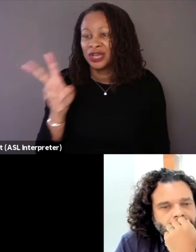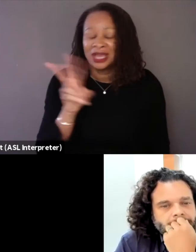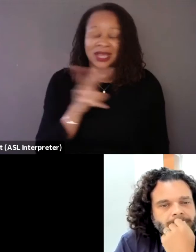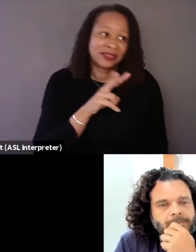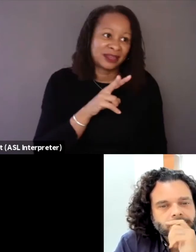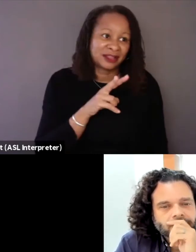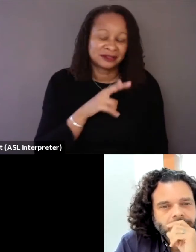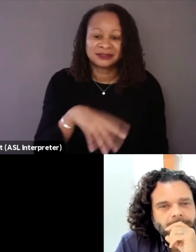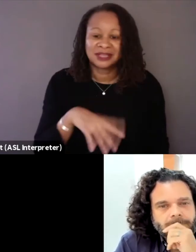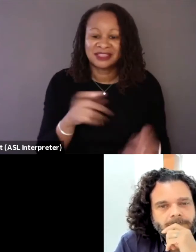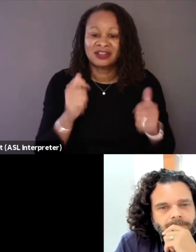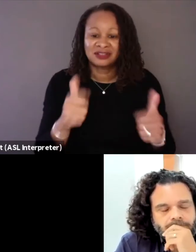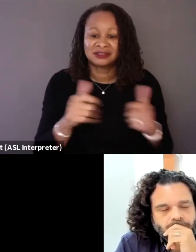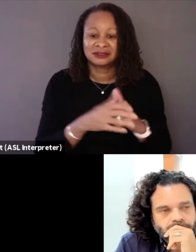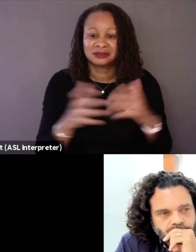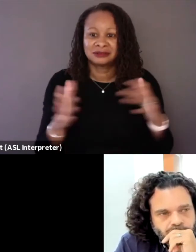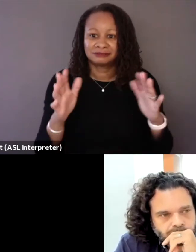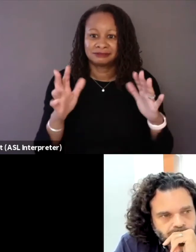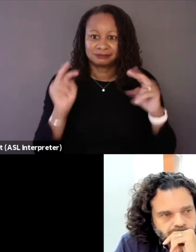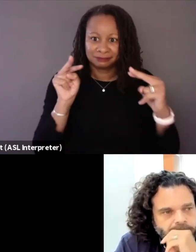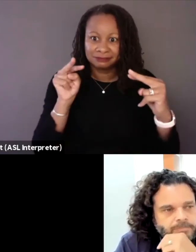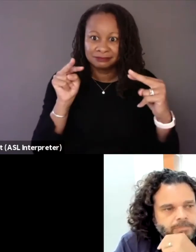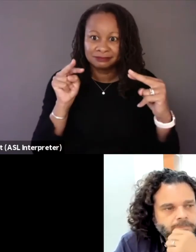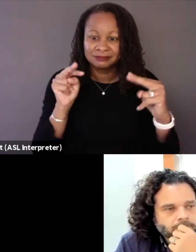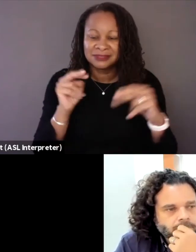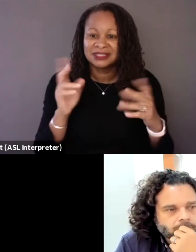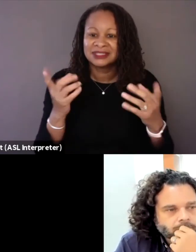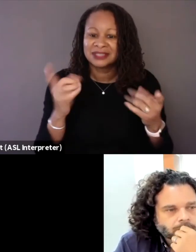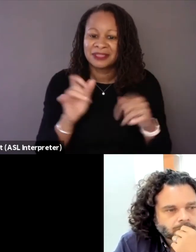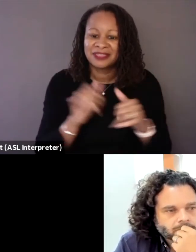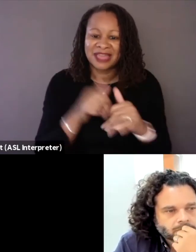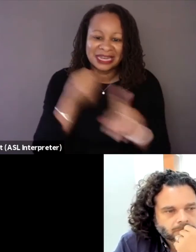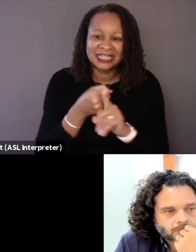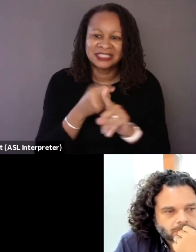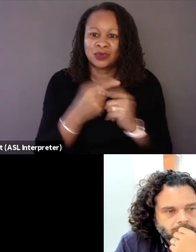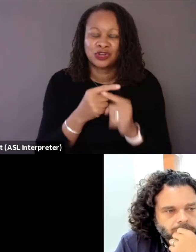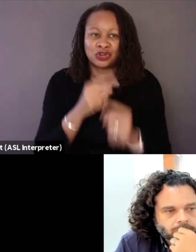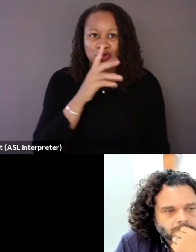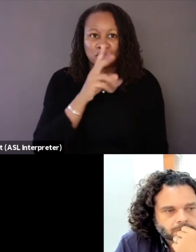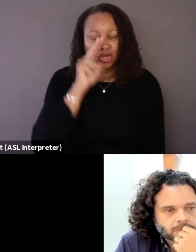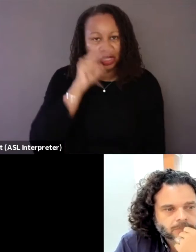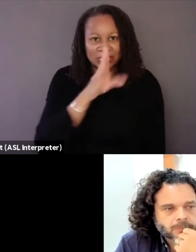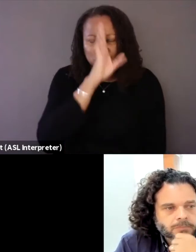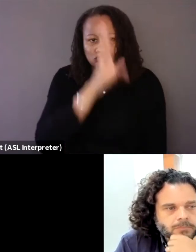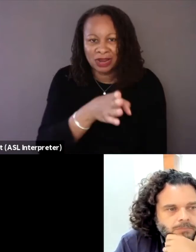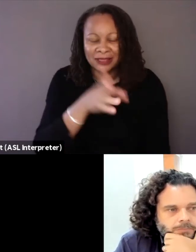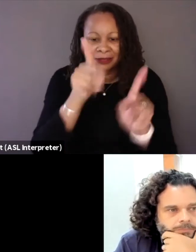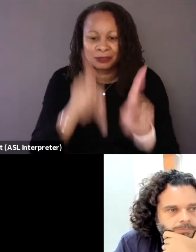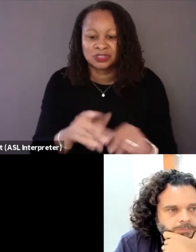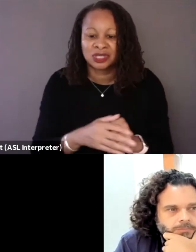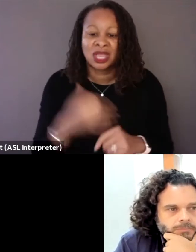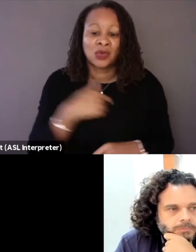you just, there's one thing that it just hits. And it just, we weren't the first people for sure to ever do that.